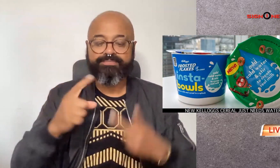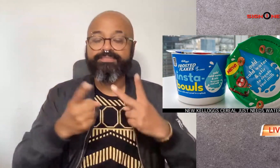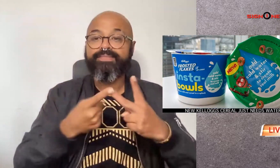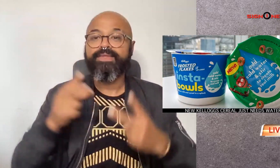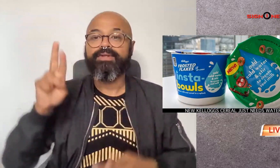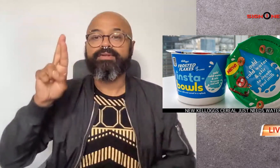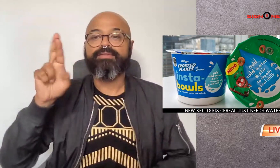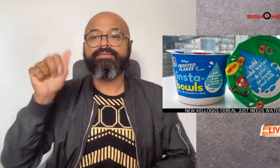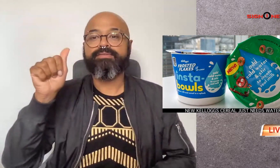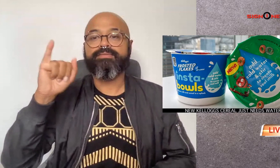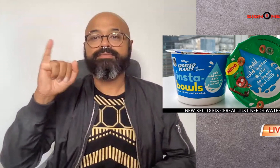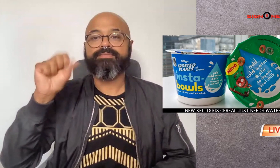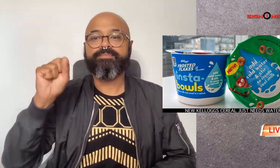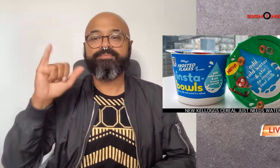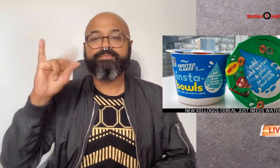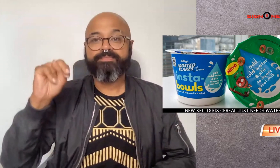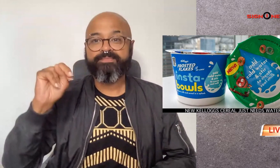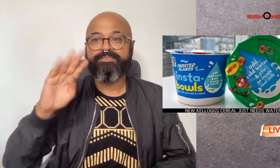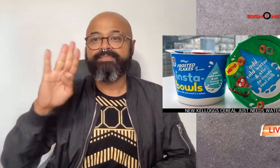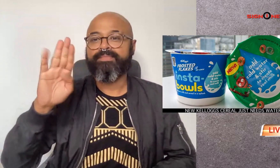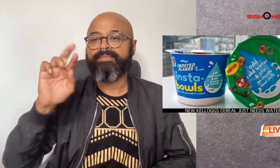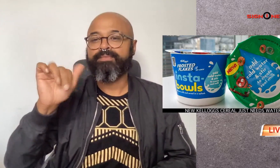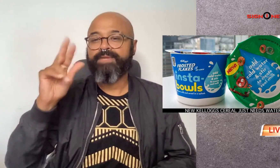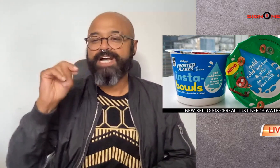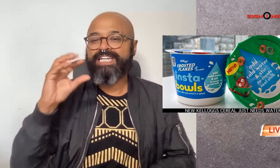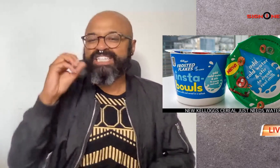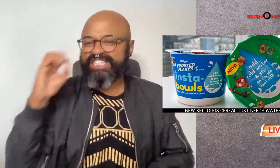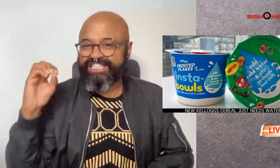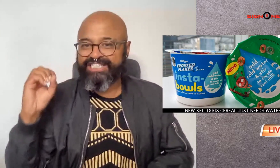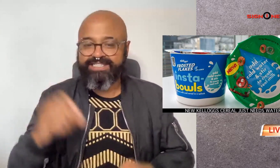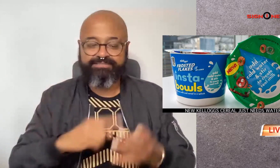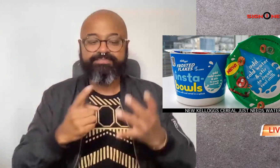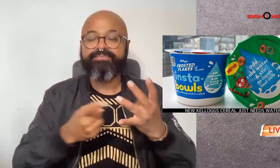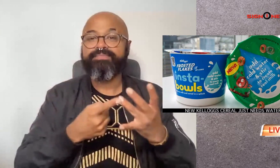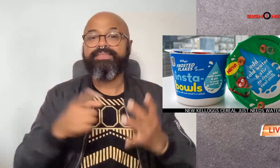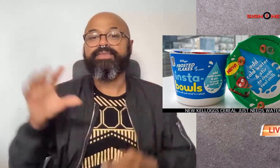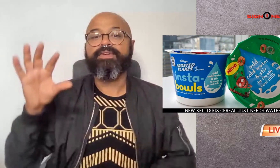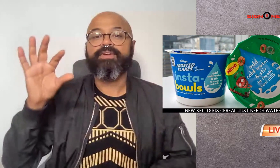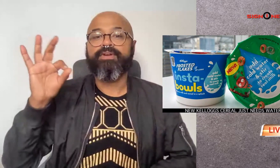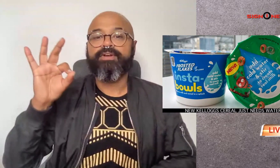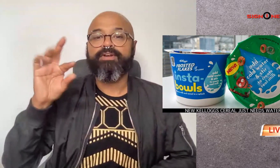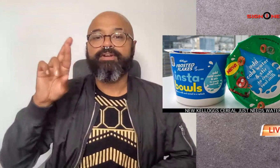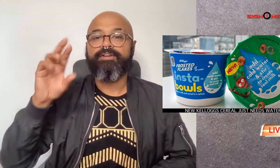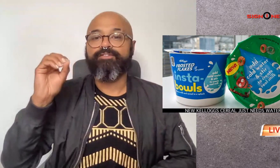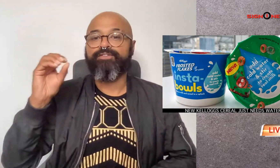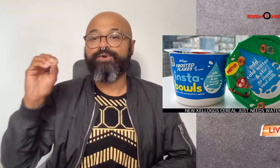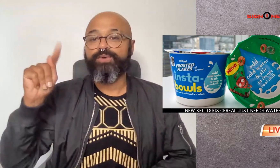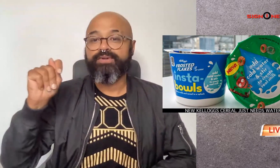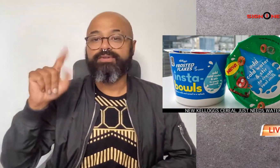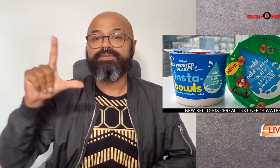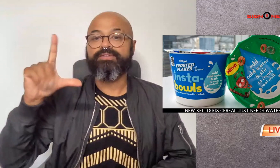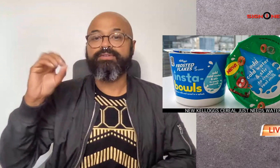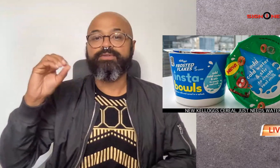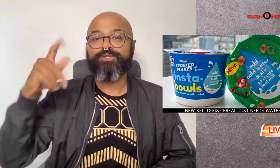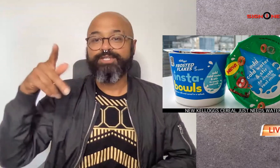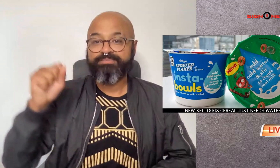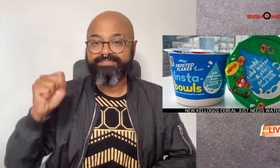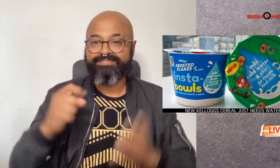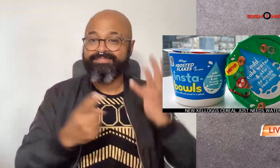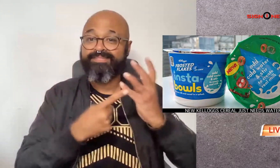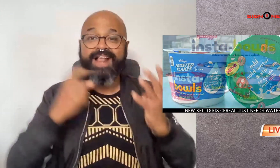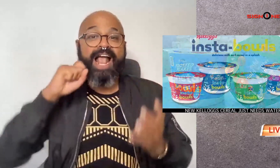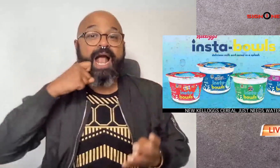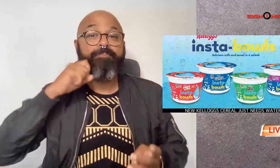frosted flakes raisin bran crunch Froot Loops and applejack's